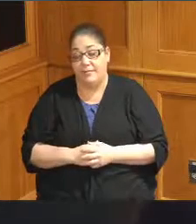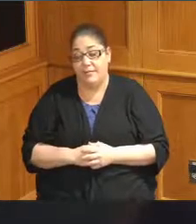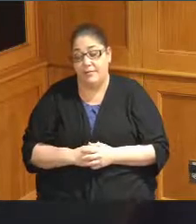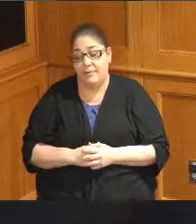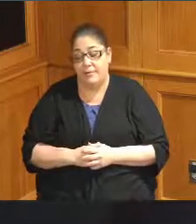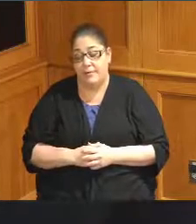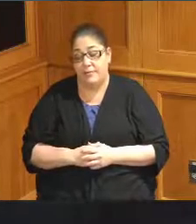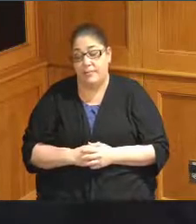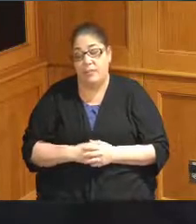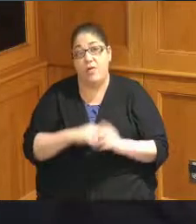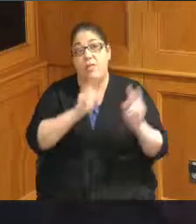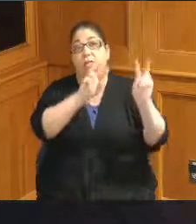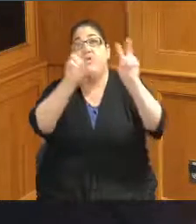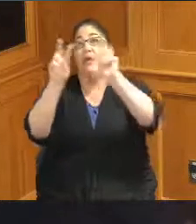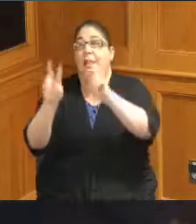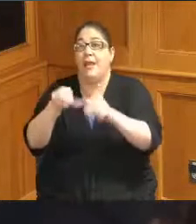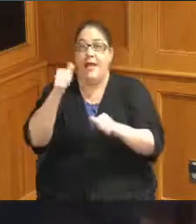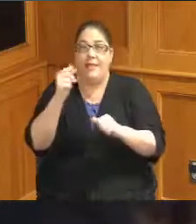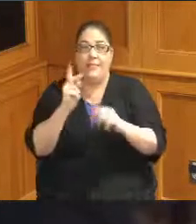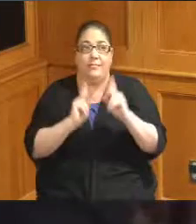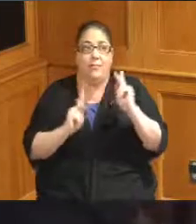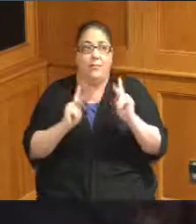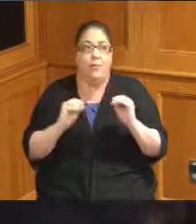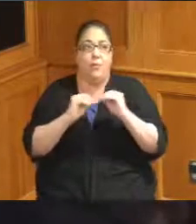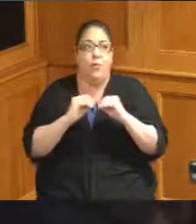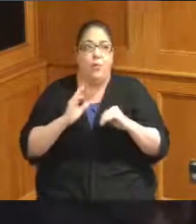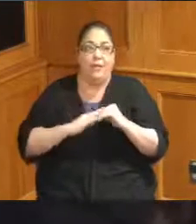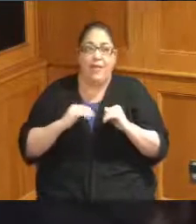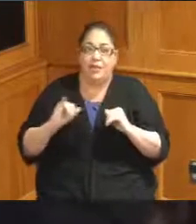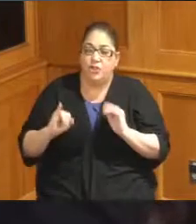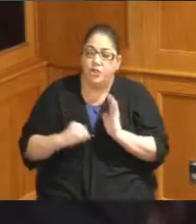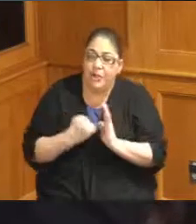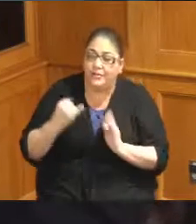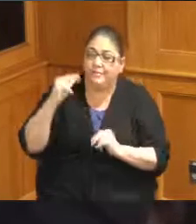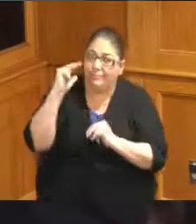areas other than just the building of jails I've said that before like a broken record